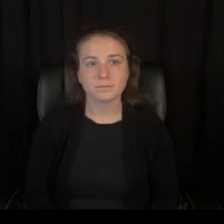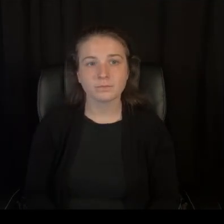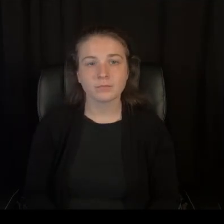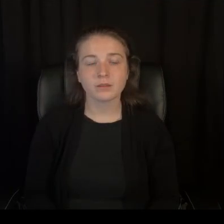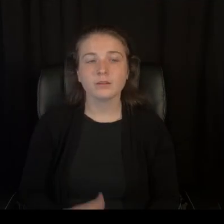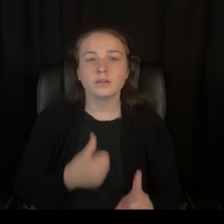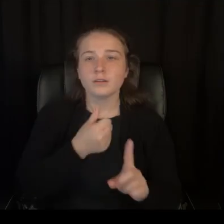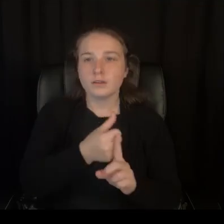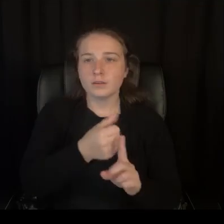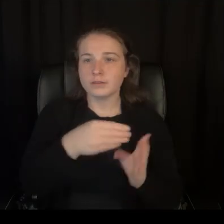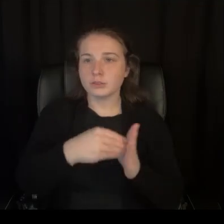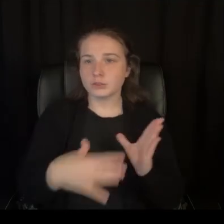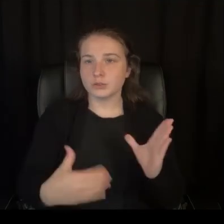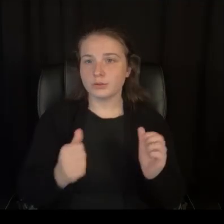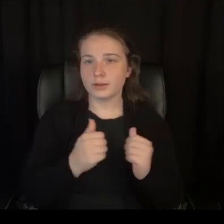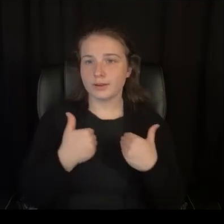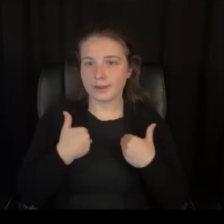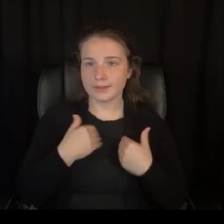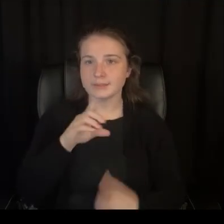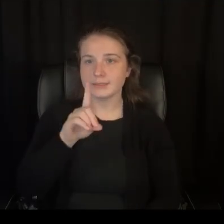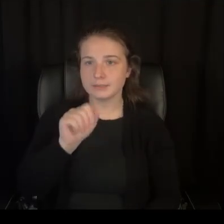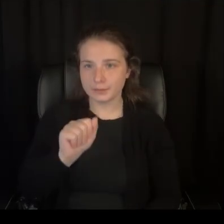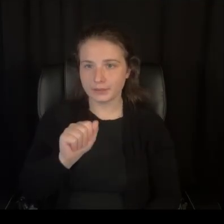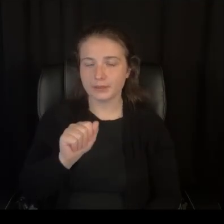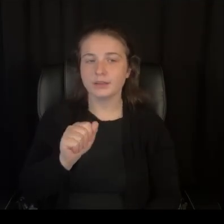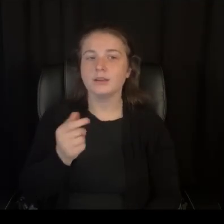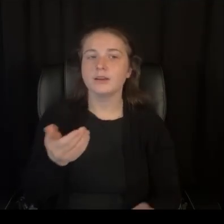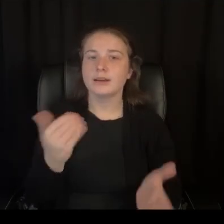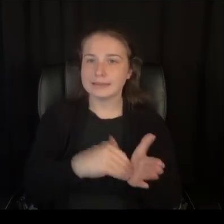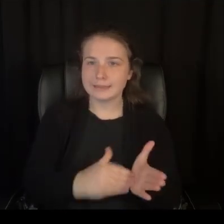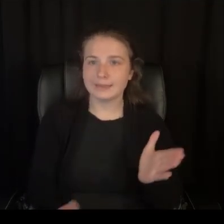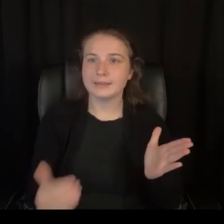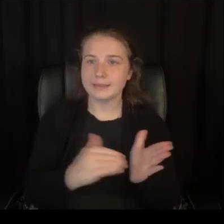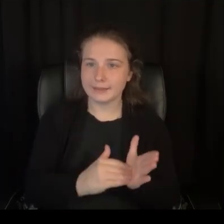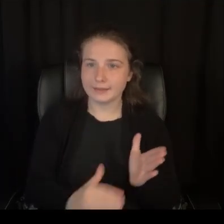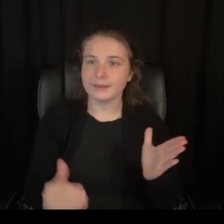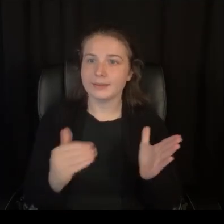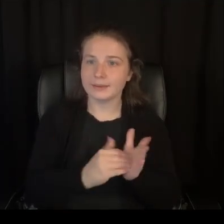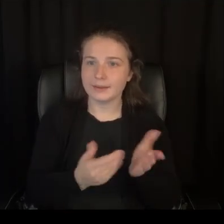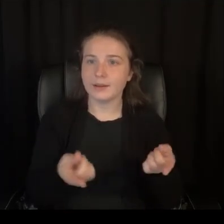If a student with a disability repeatedly has behavioral incidents on the bus that